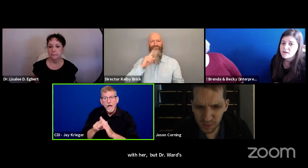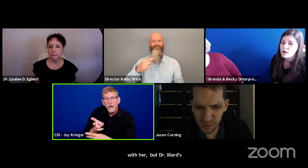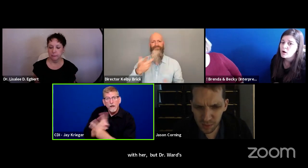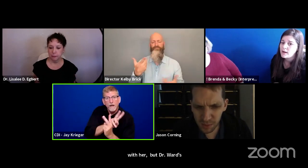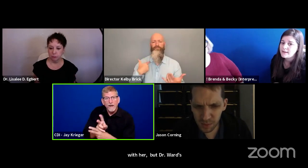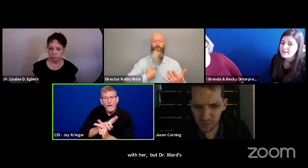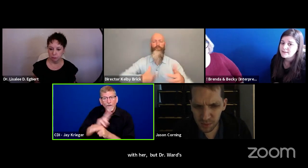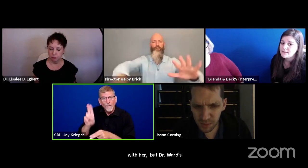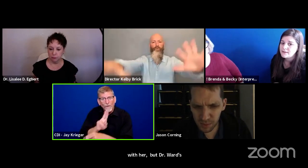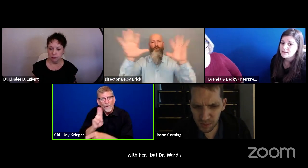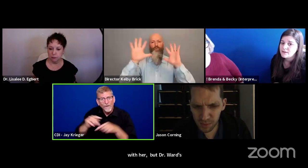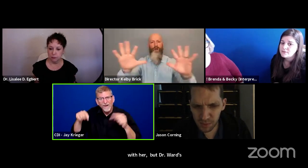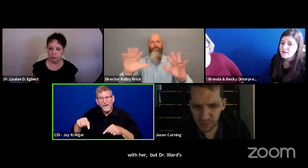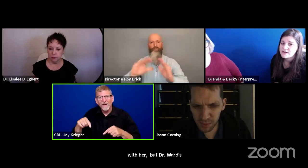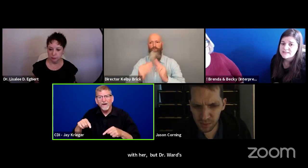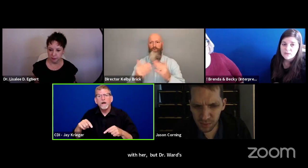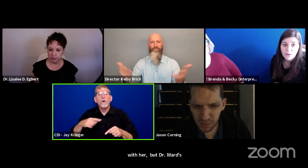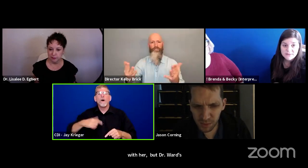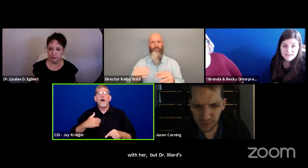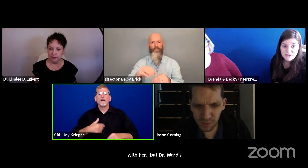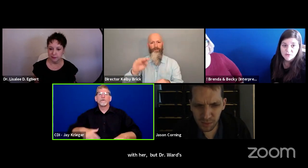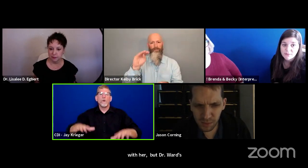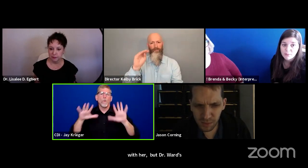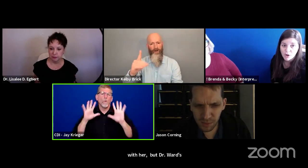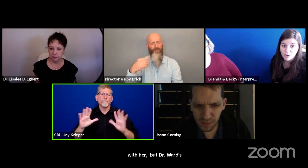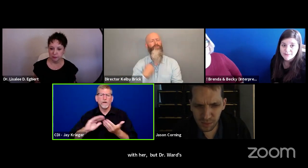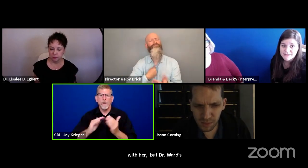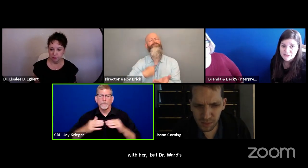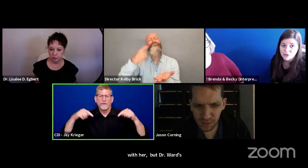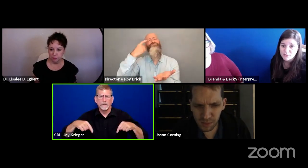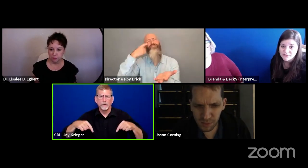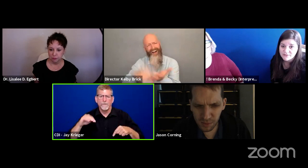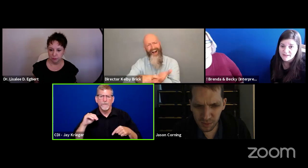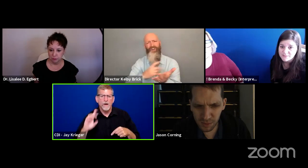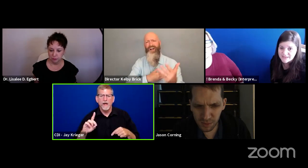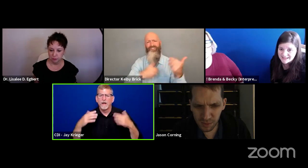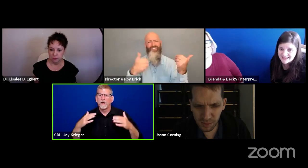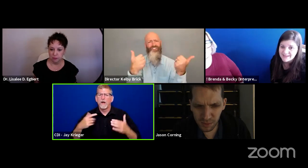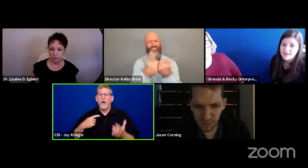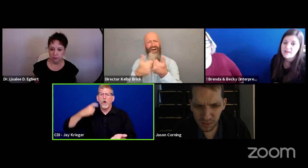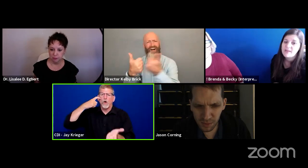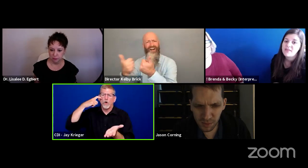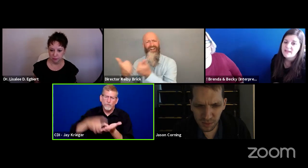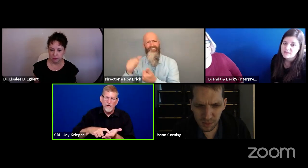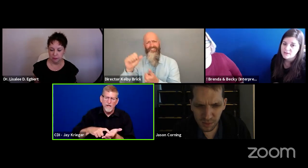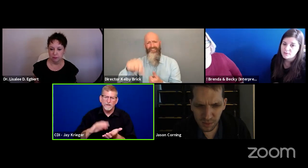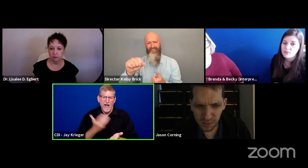They're on various state websites who have been borrowing the material we've developed. Again, thank you.